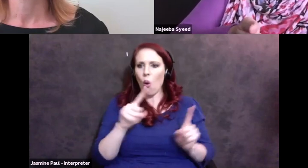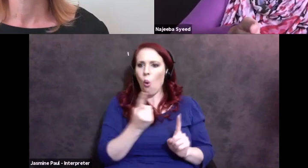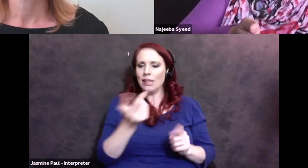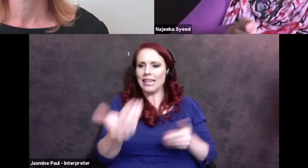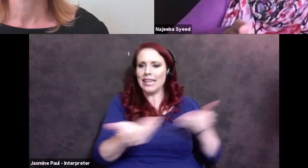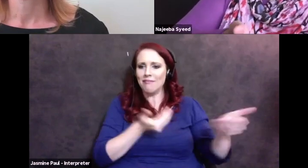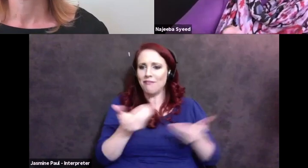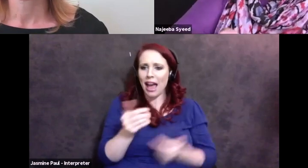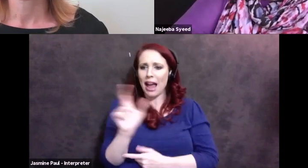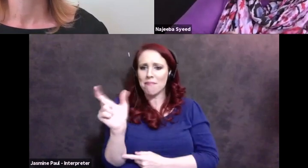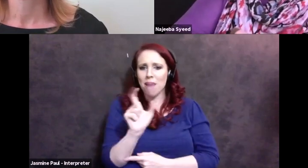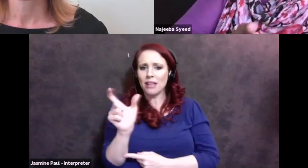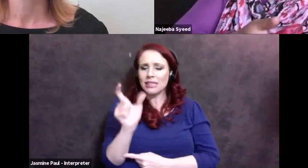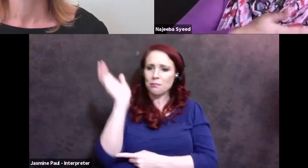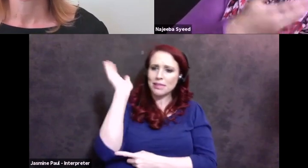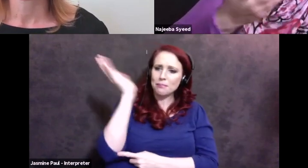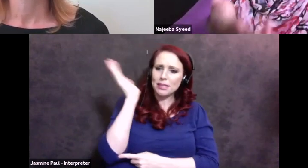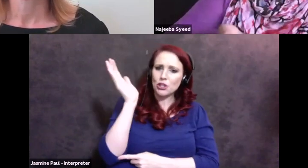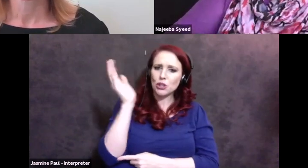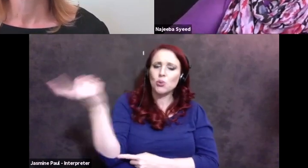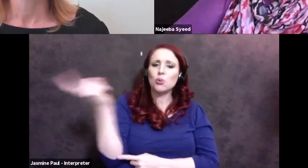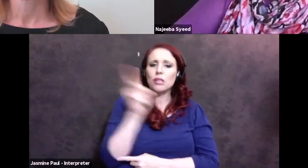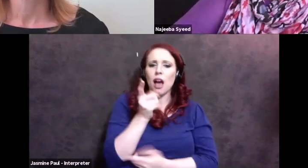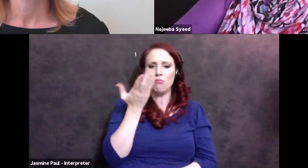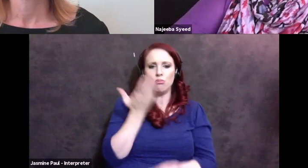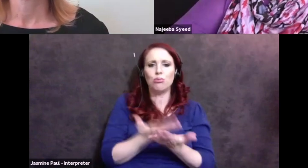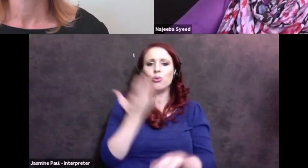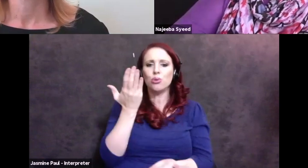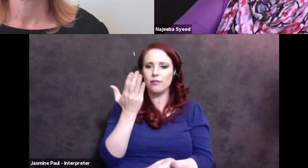speakers to come and prove that Islam is not violent.